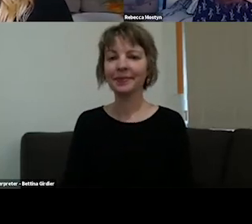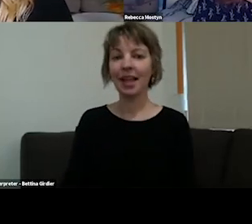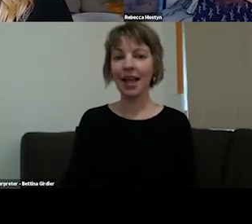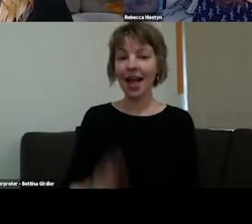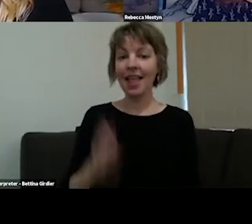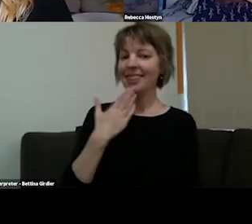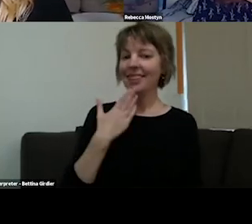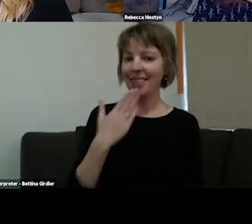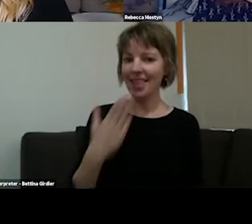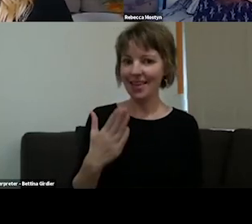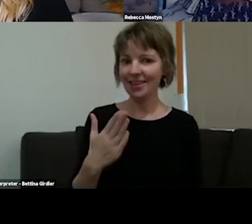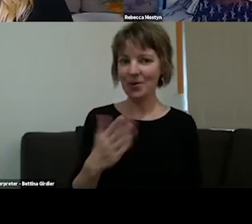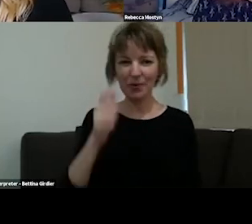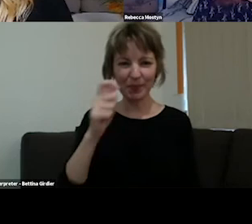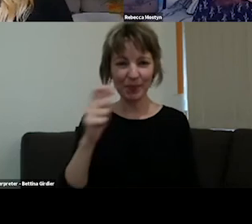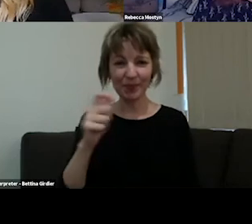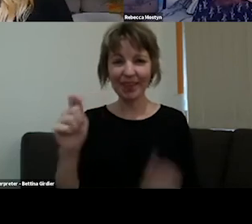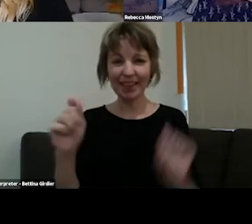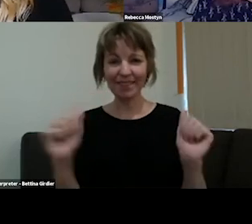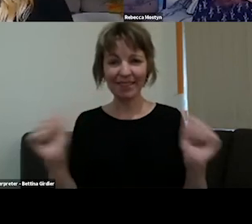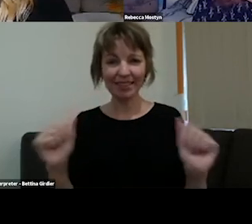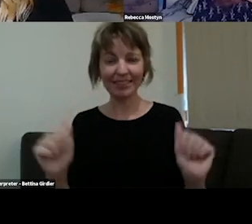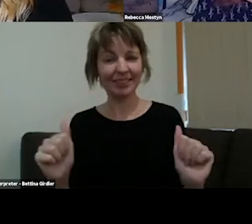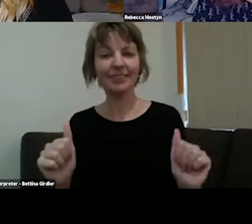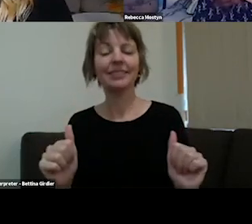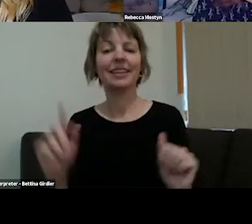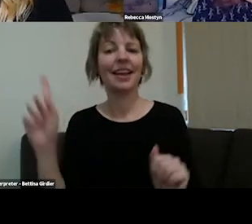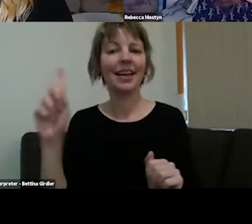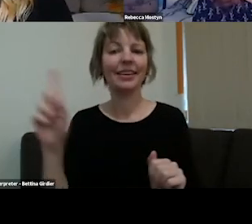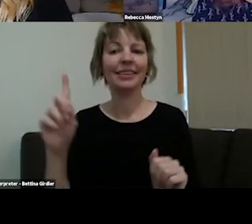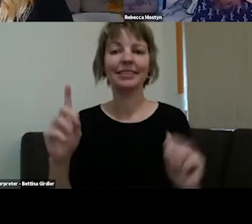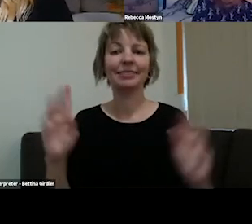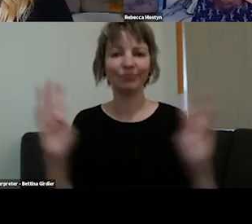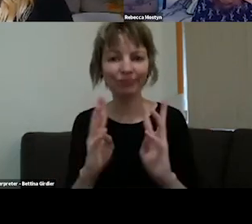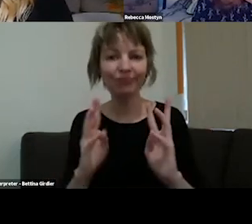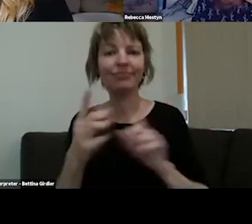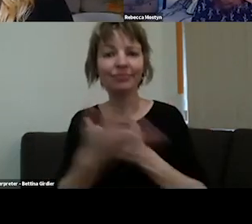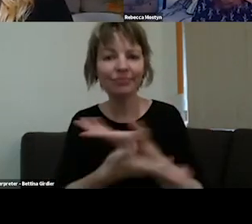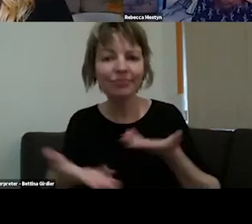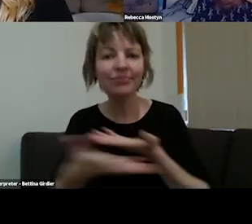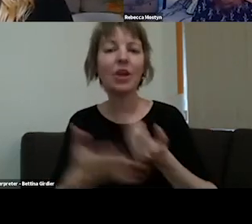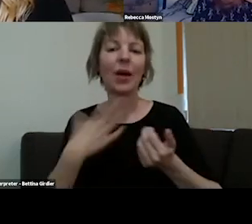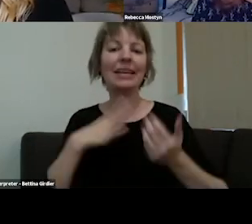of today's session so I might wrap up if that's OK with everybody.